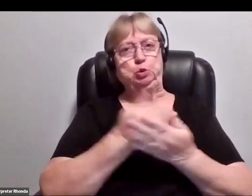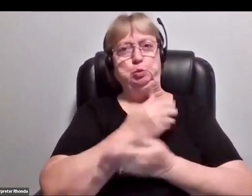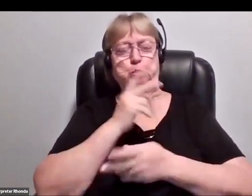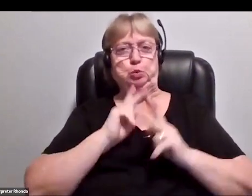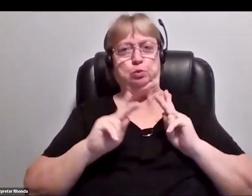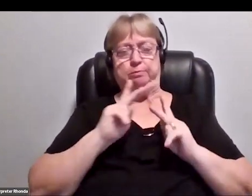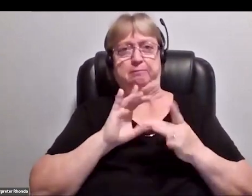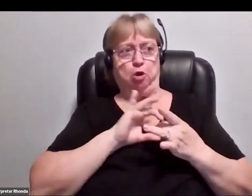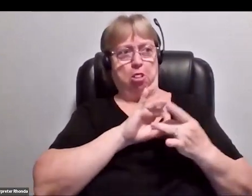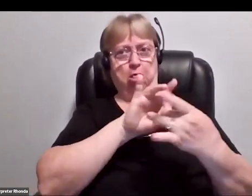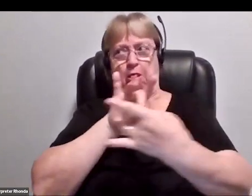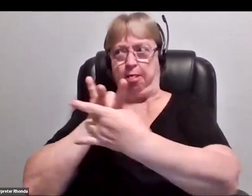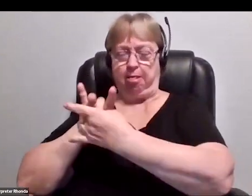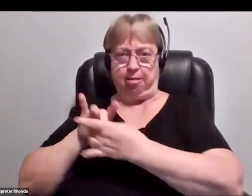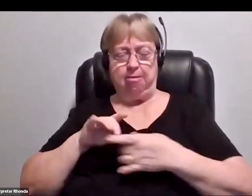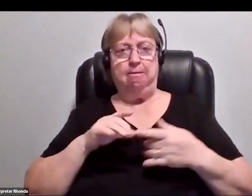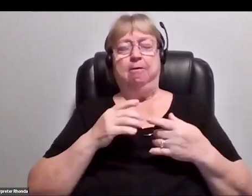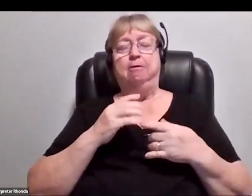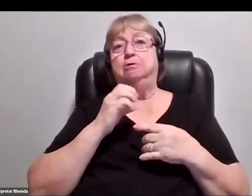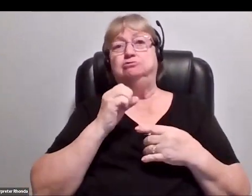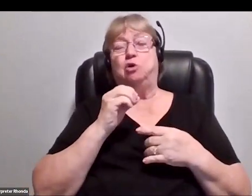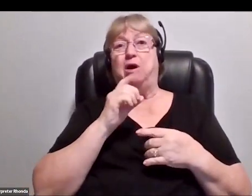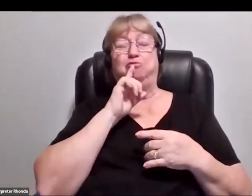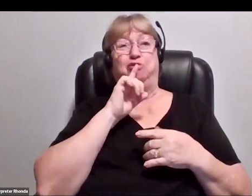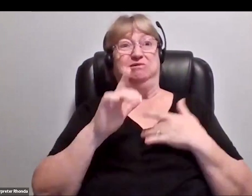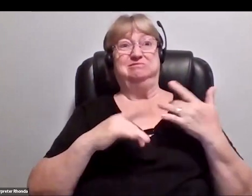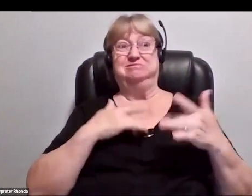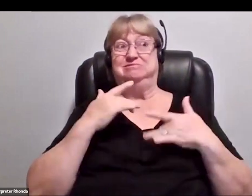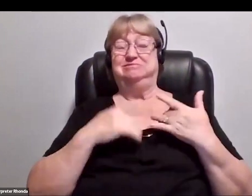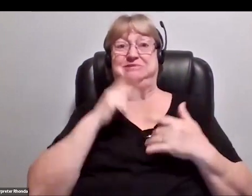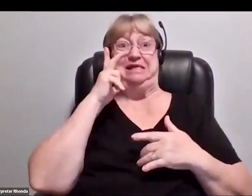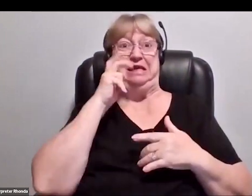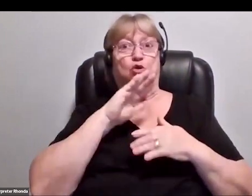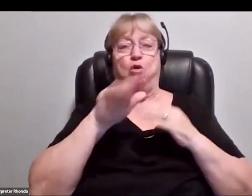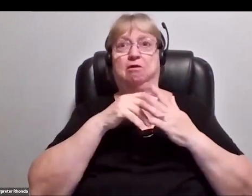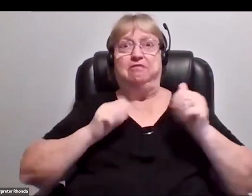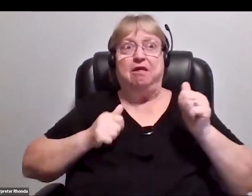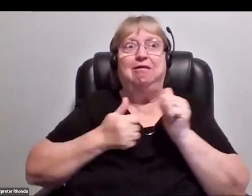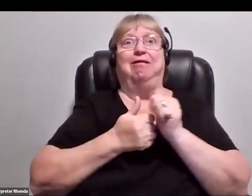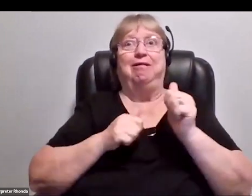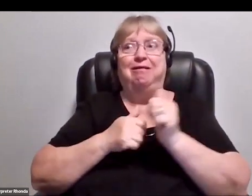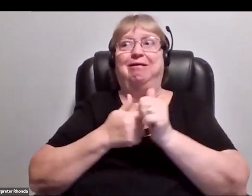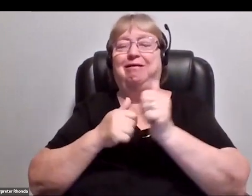I'm just so excited to hear all the updates this SciAccess has done over the years.